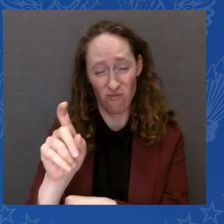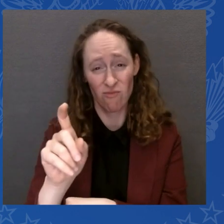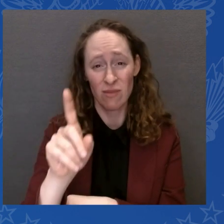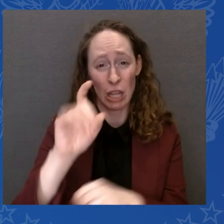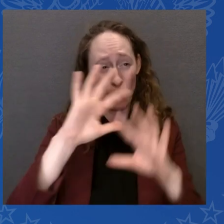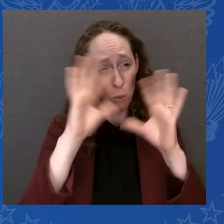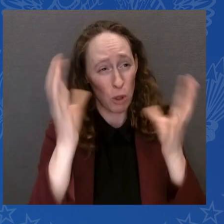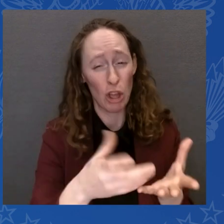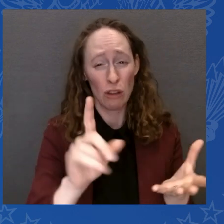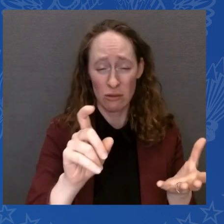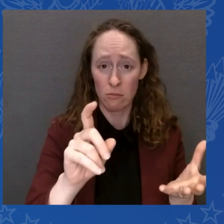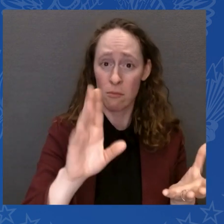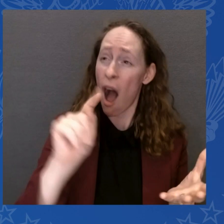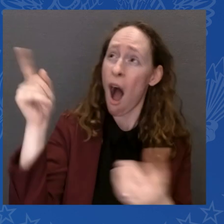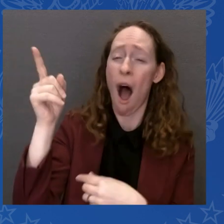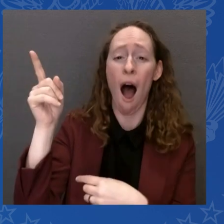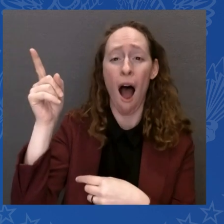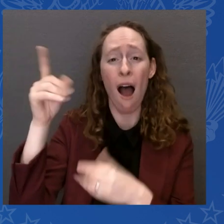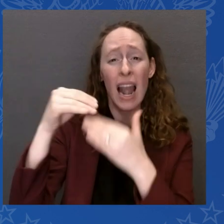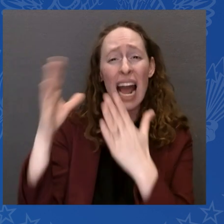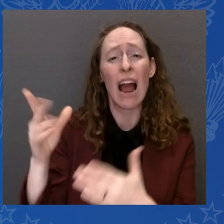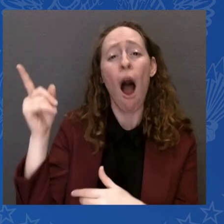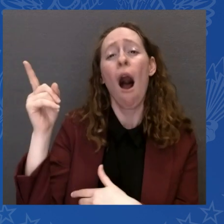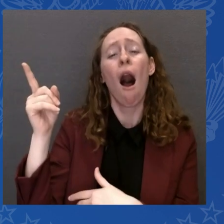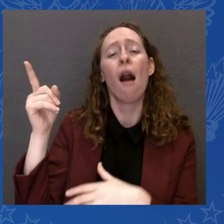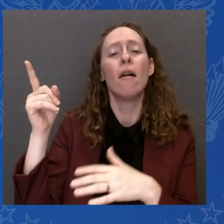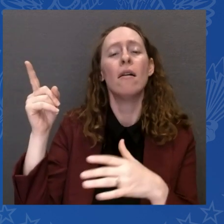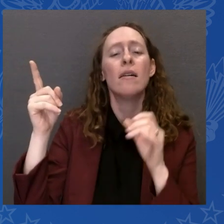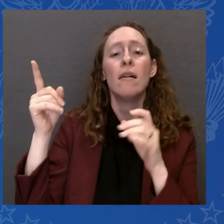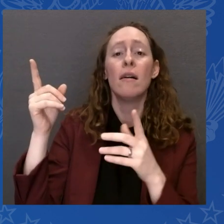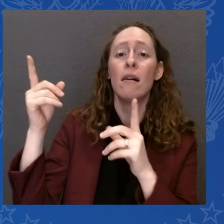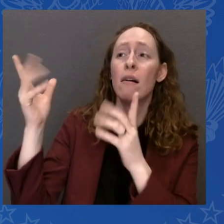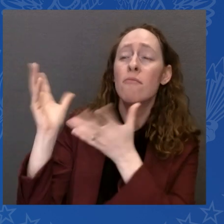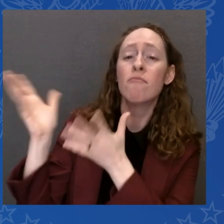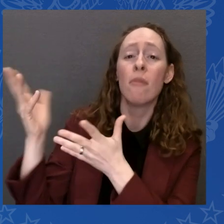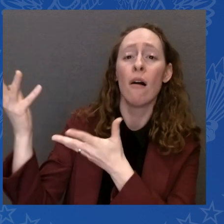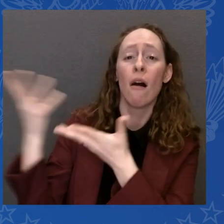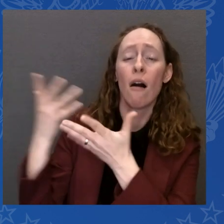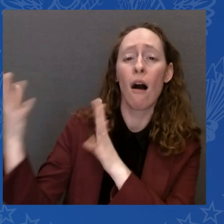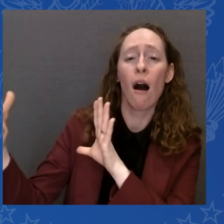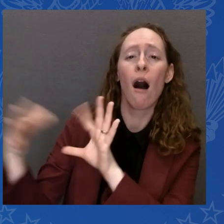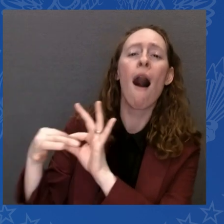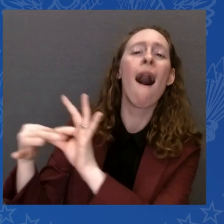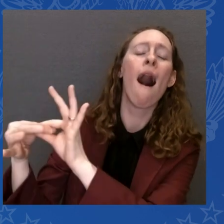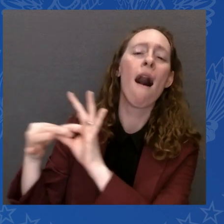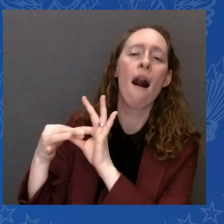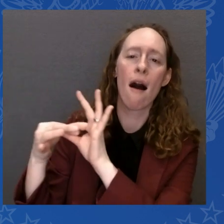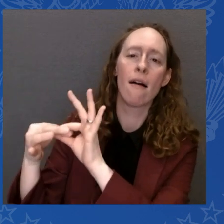And so it reinforces and distills the sense of yes well-being for me as governor of the state of California.